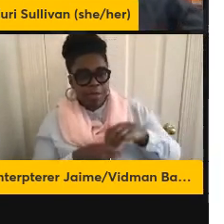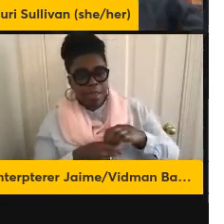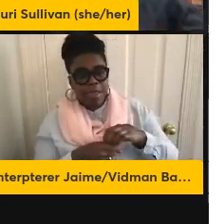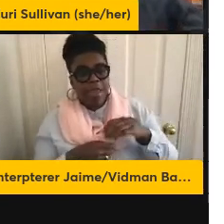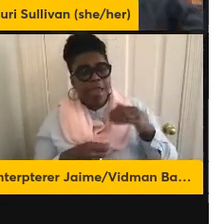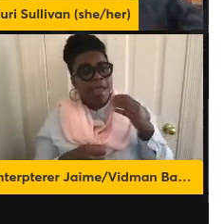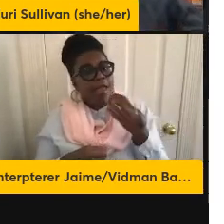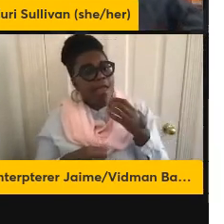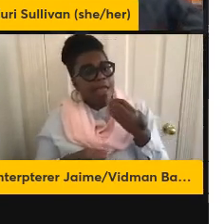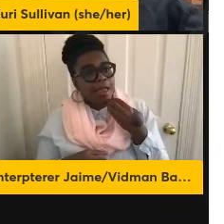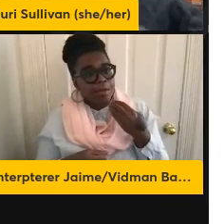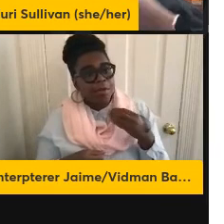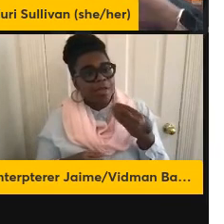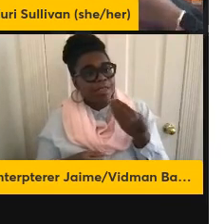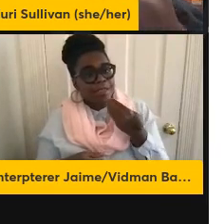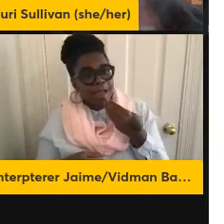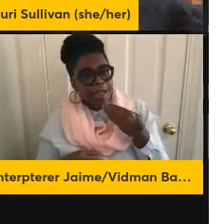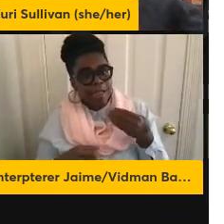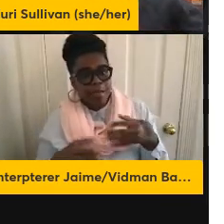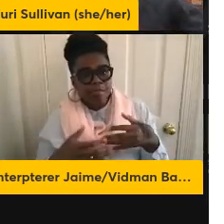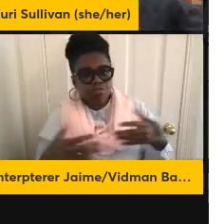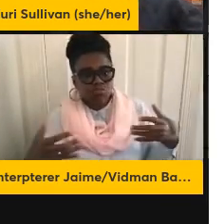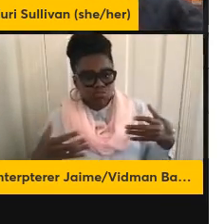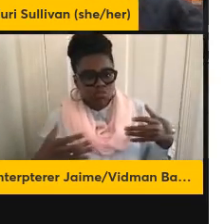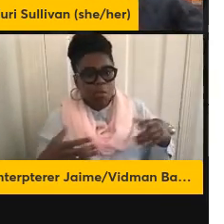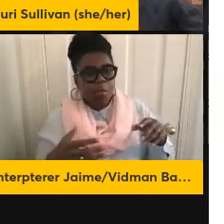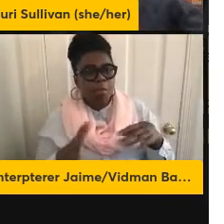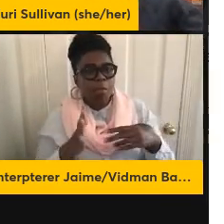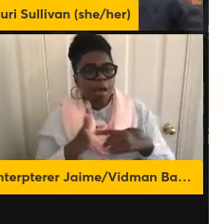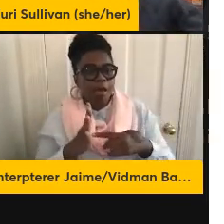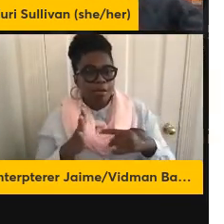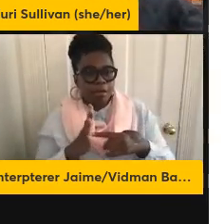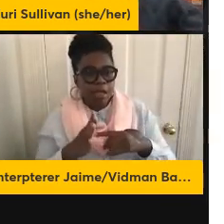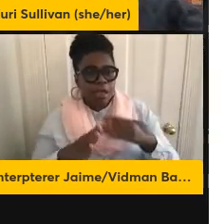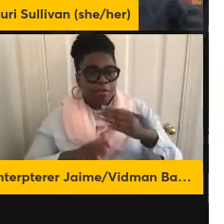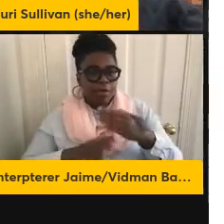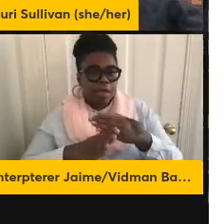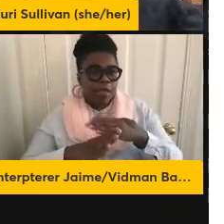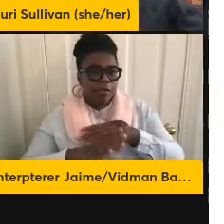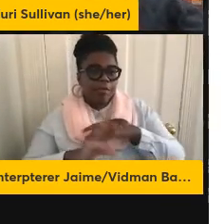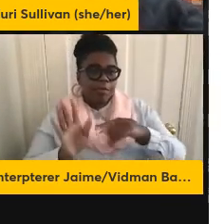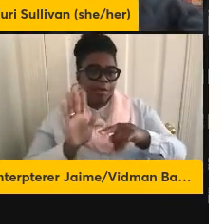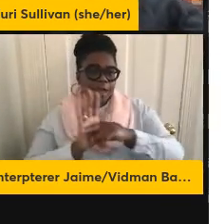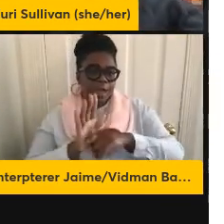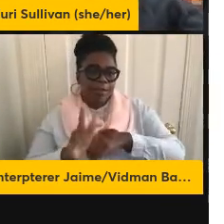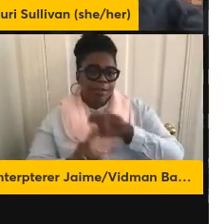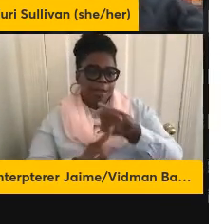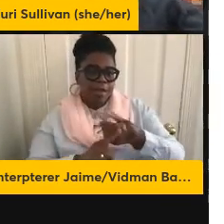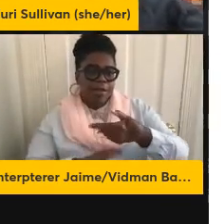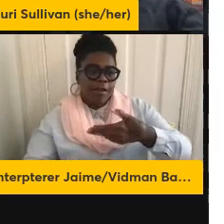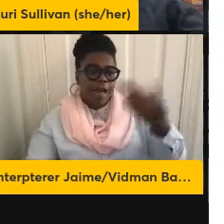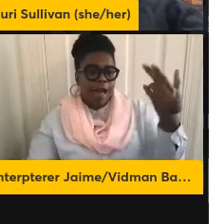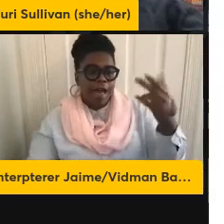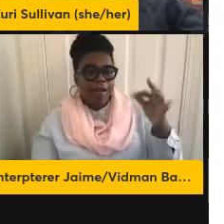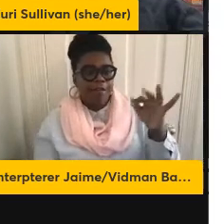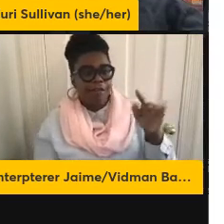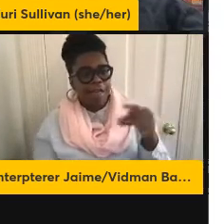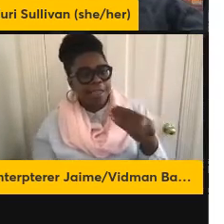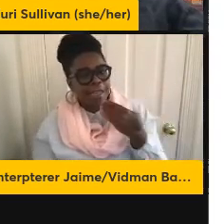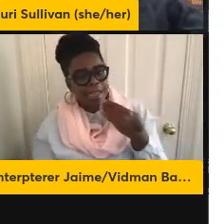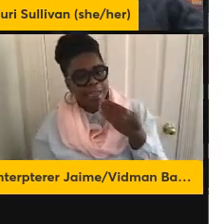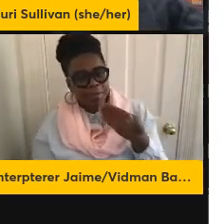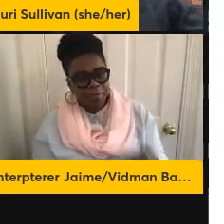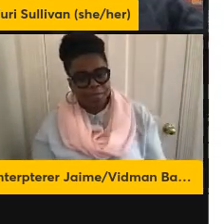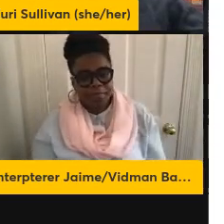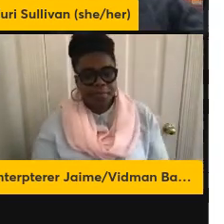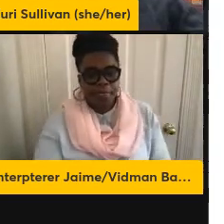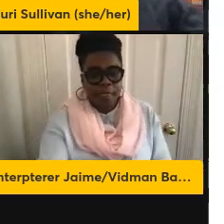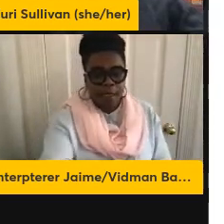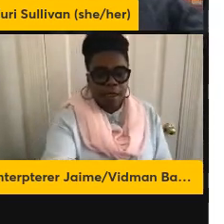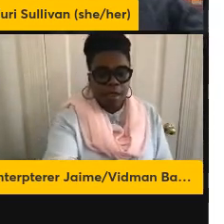induced obesity models and can protect them from the negative impacts of high fat diet feeding. And so given all this data, we